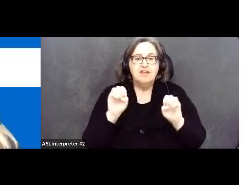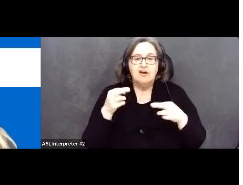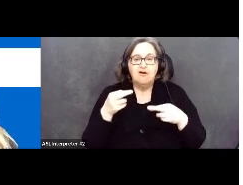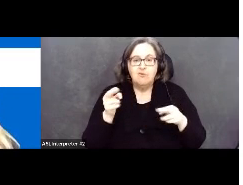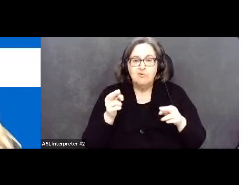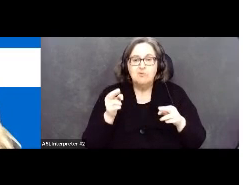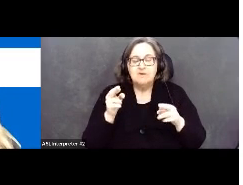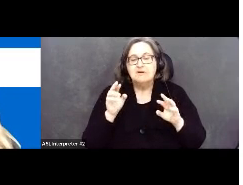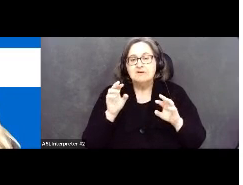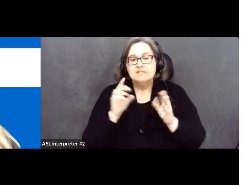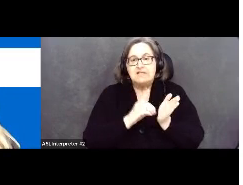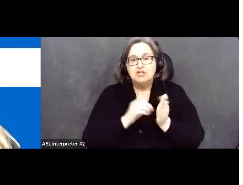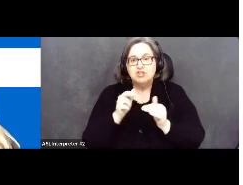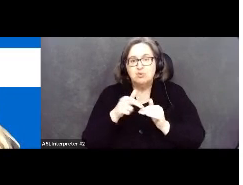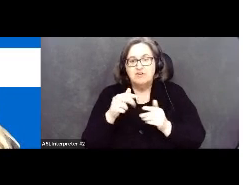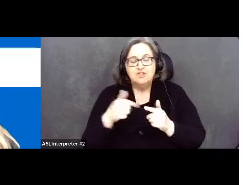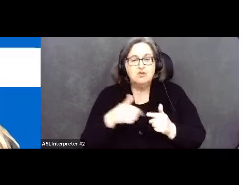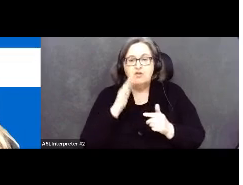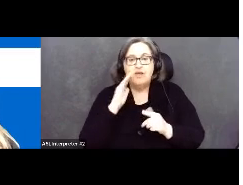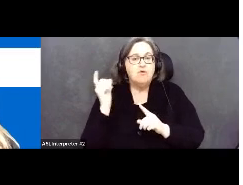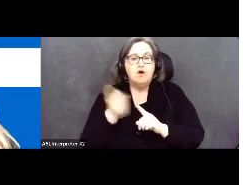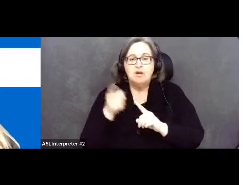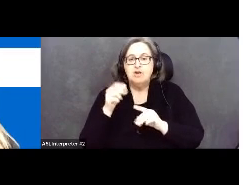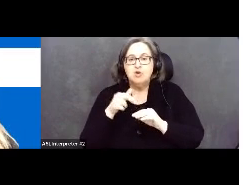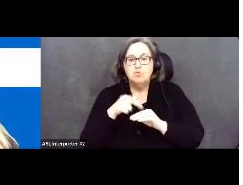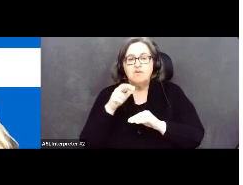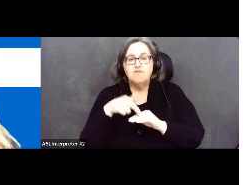So they were making automatic referrals to the BrainSTEPS program.